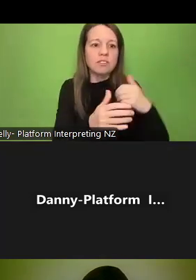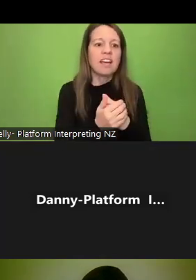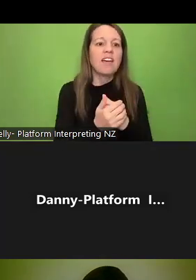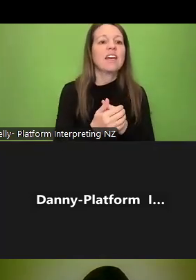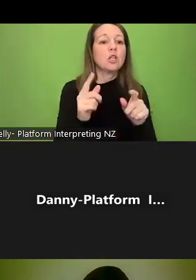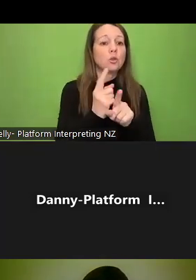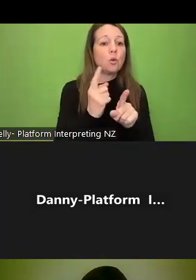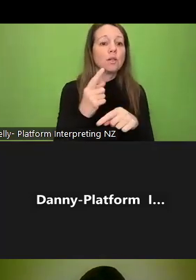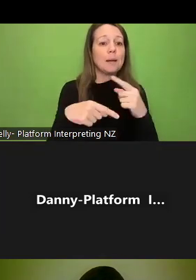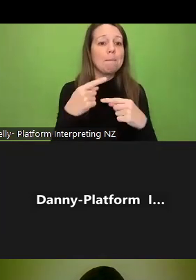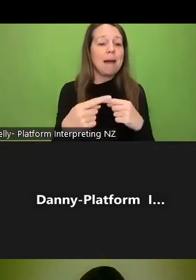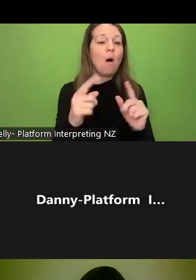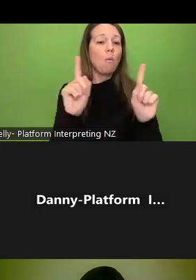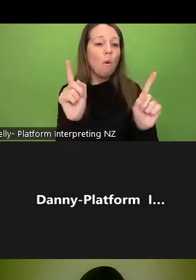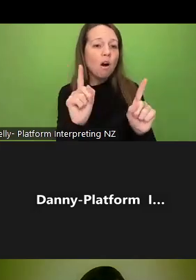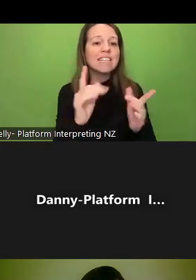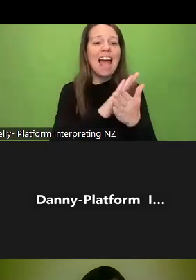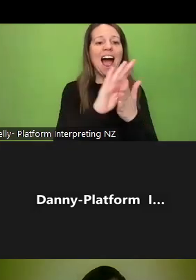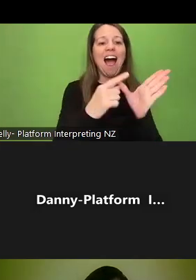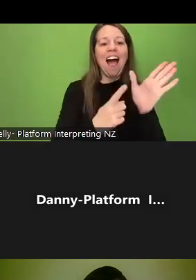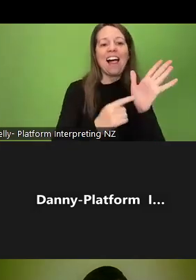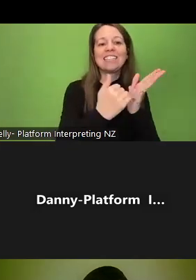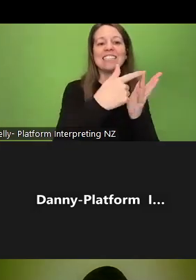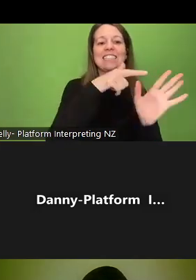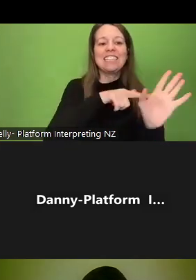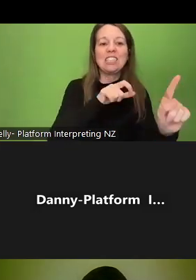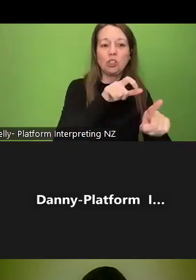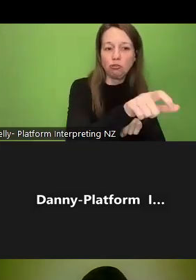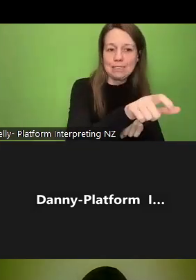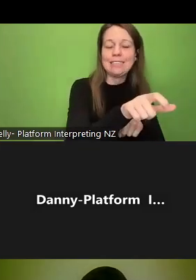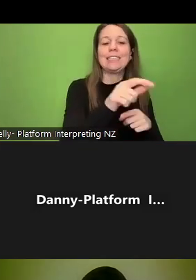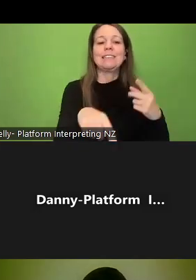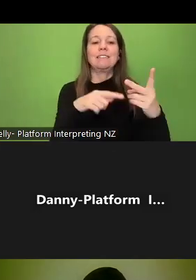with two patrons on the footpath outside. And then it goes on to describe, basically,